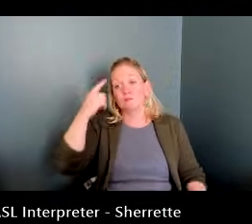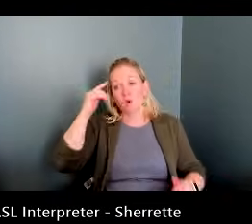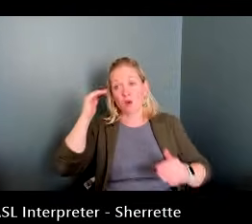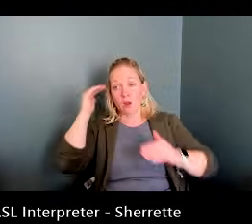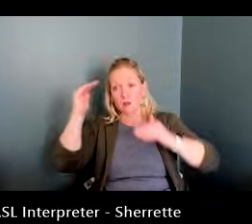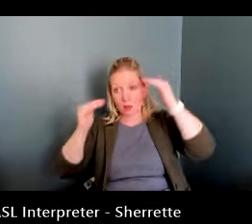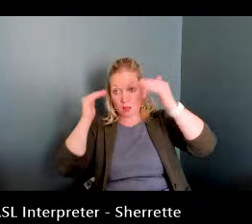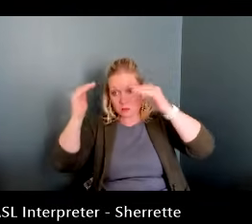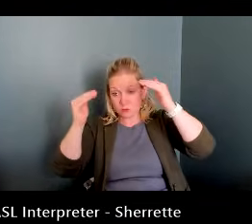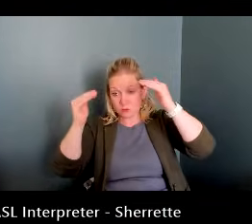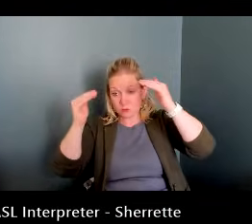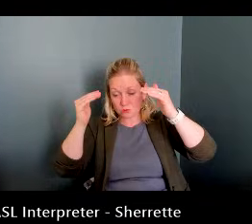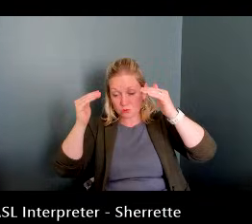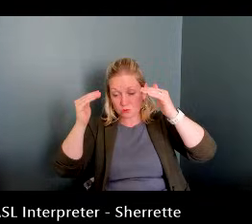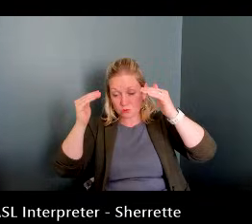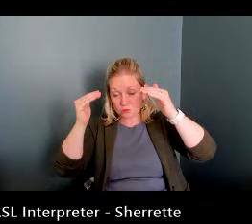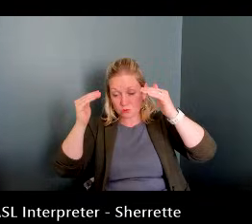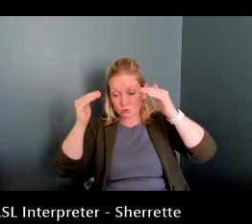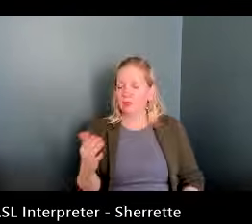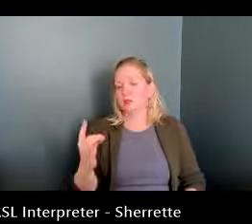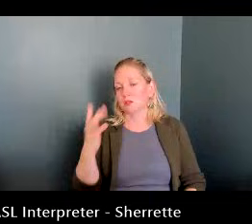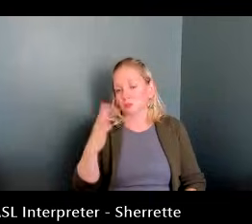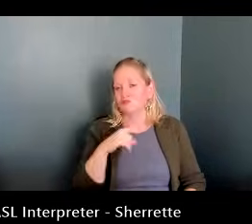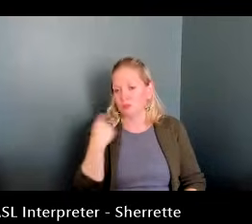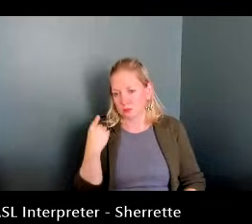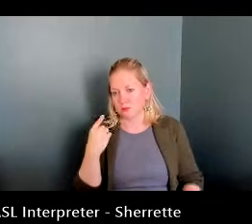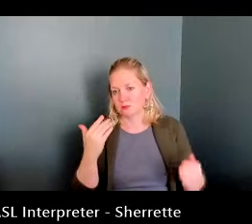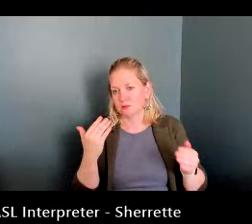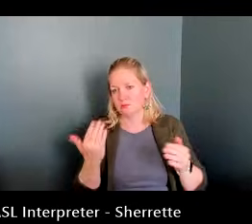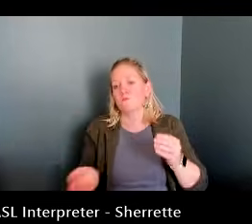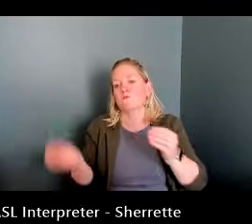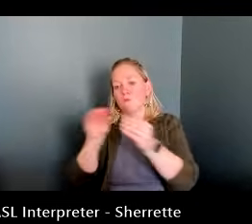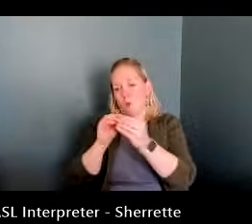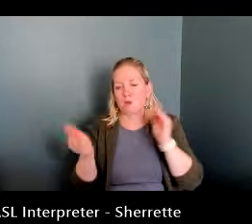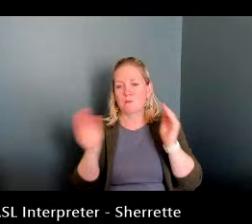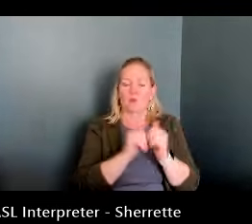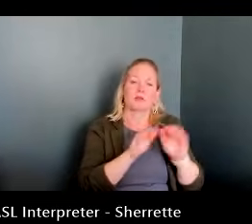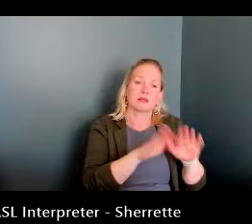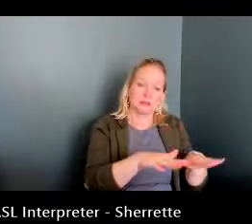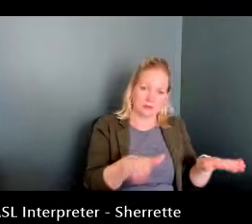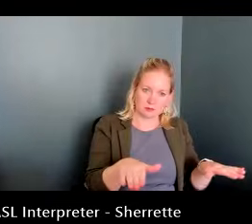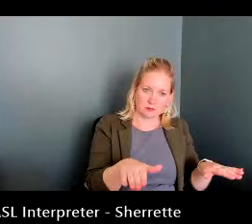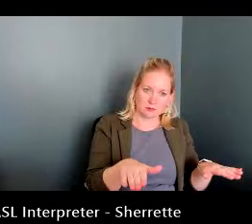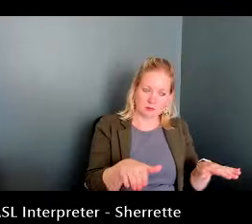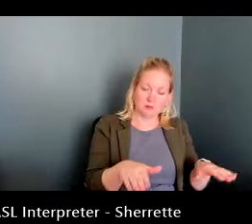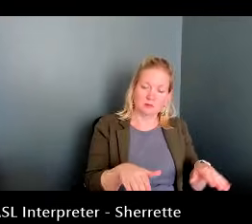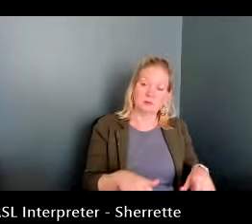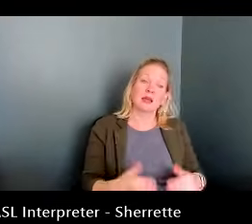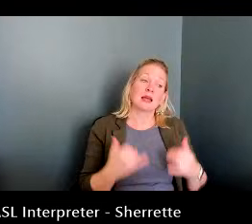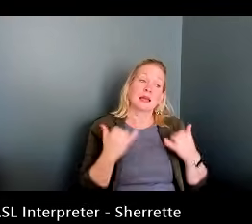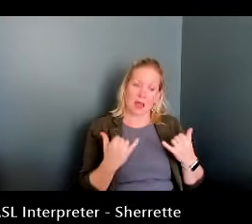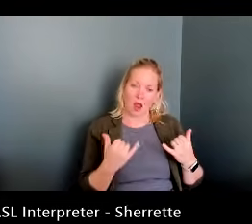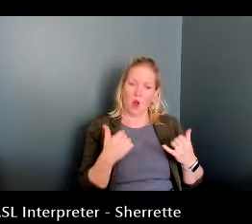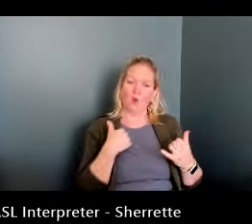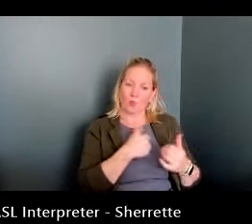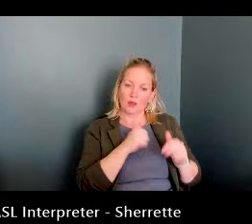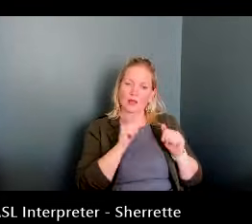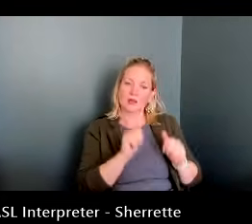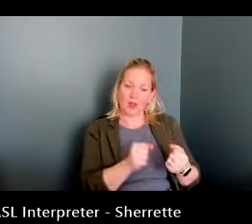are pretty significant when compared to kids. We are now able to get children to the point where